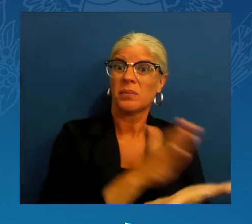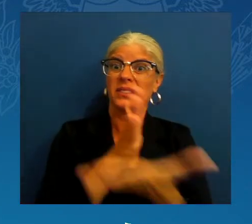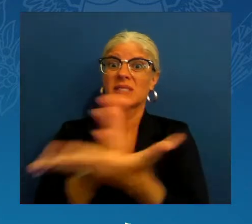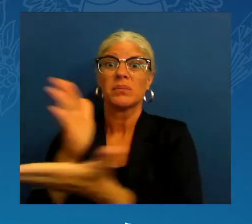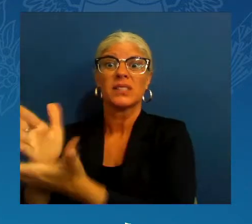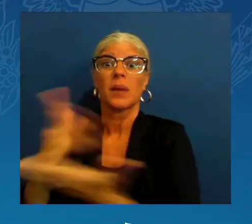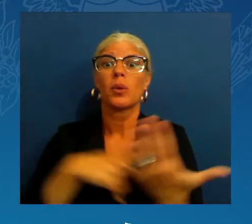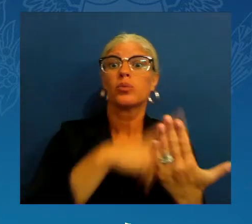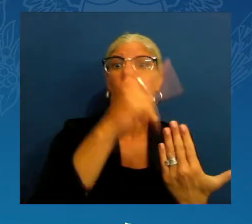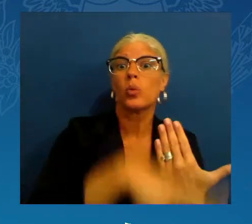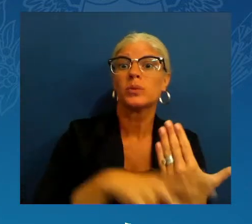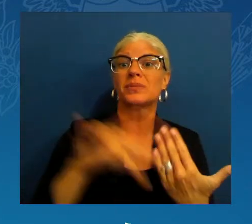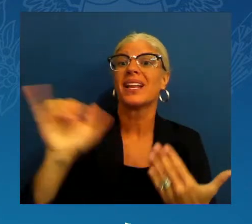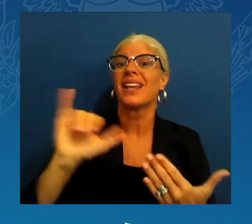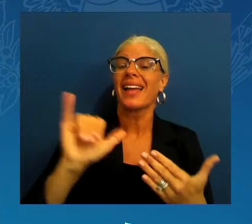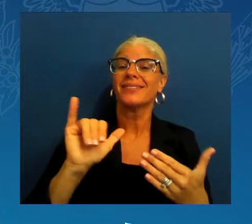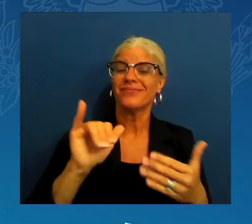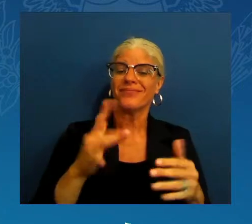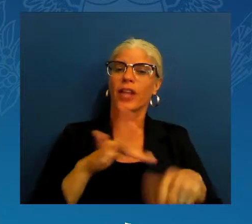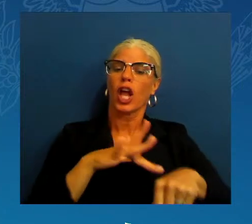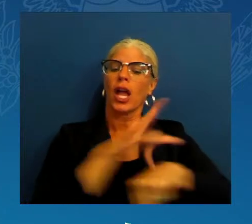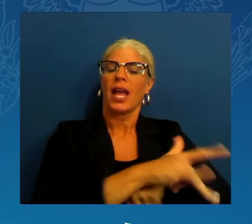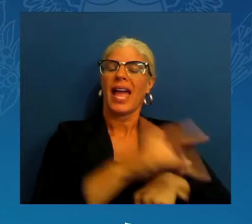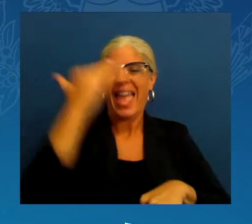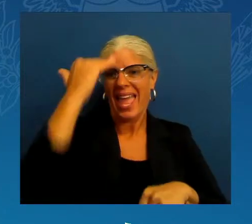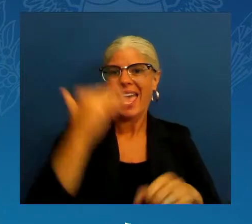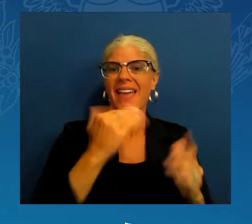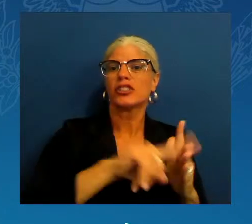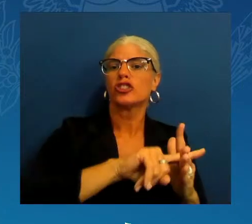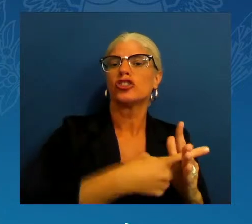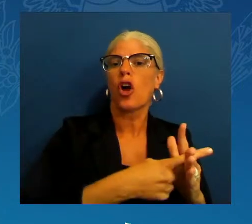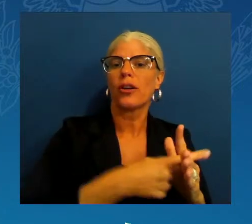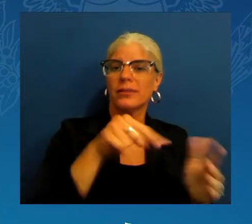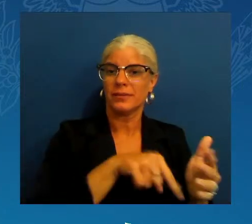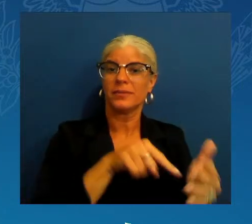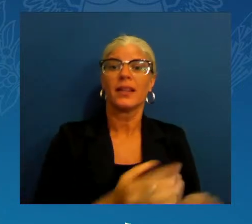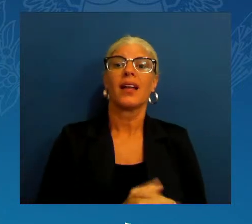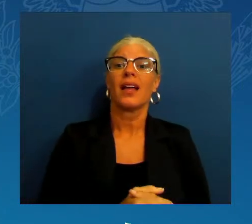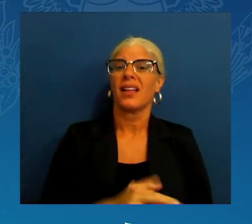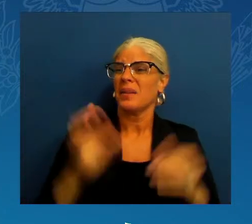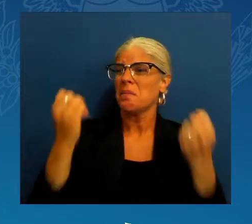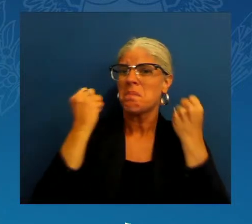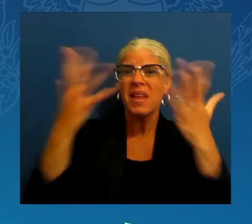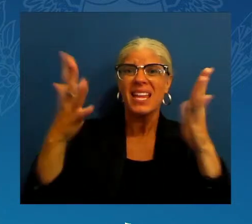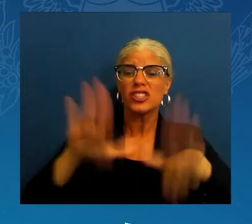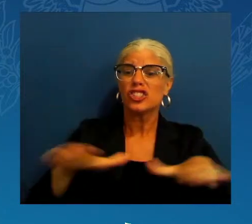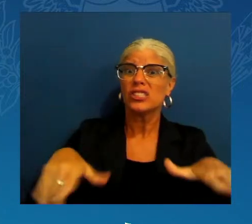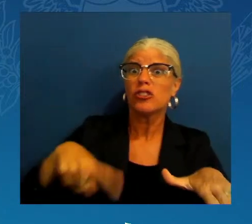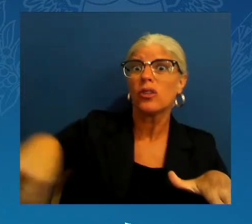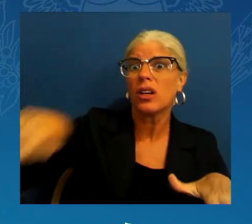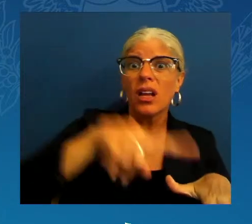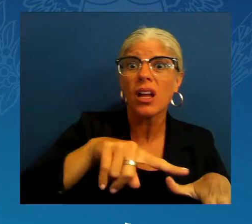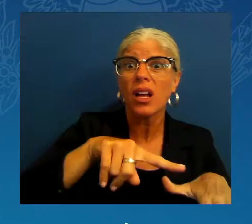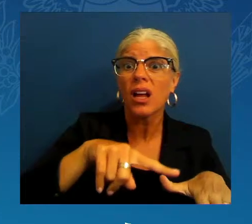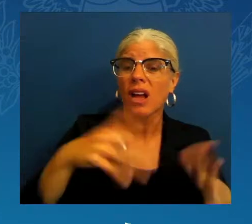All of this to build on what Donald Trump did in his first term. When he was president, he gave tax breaks